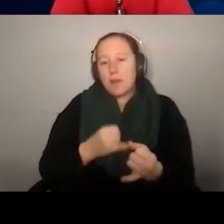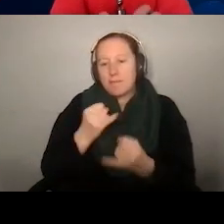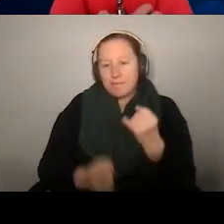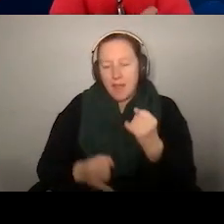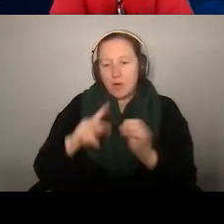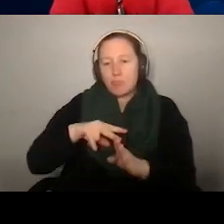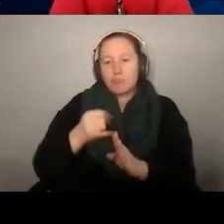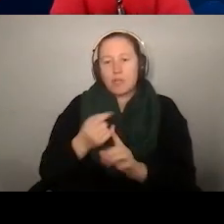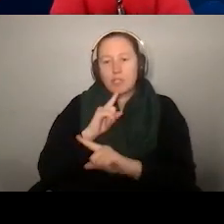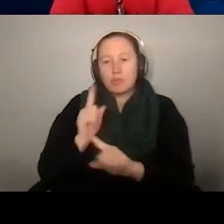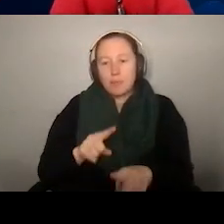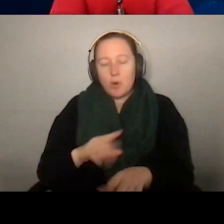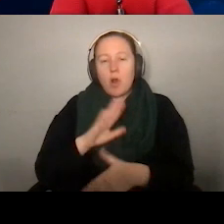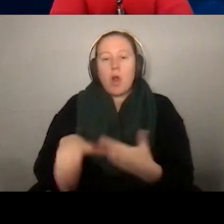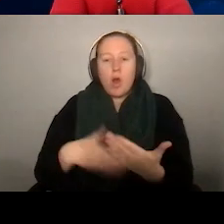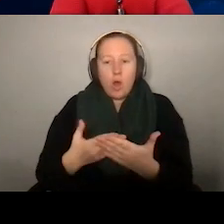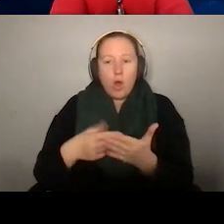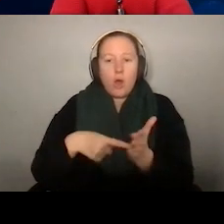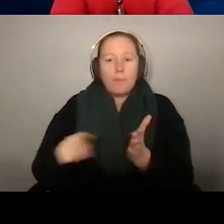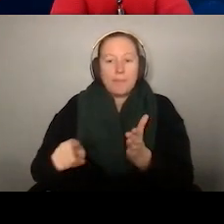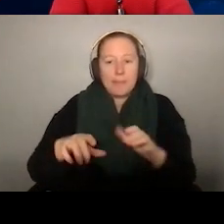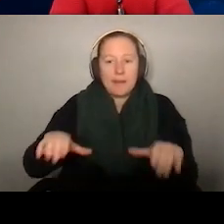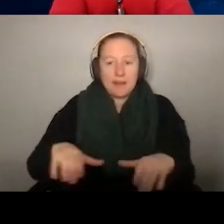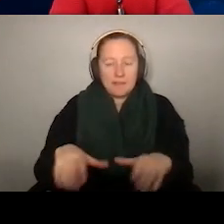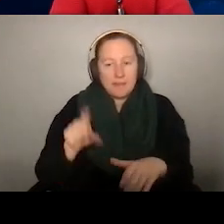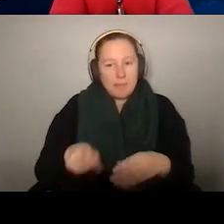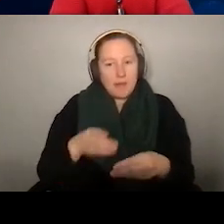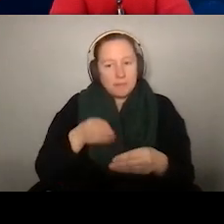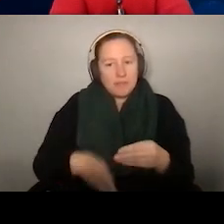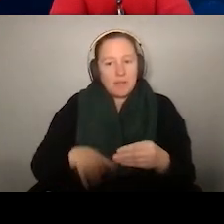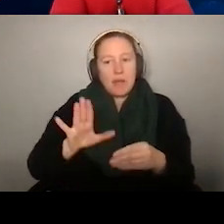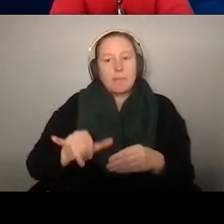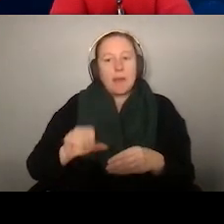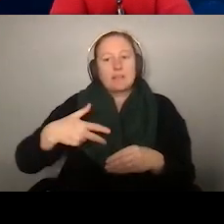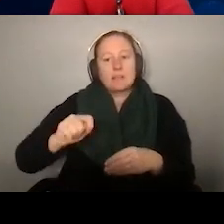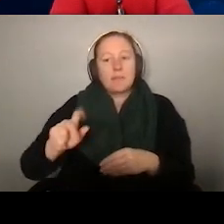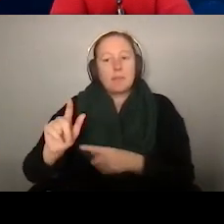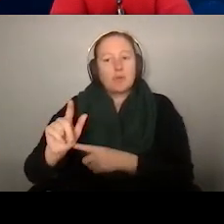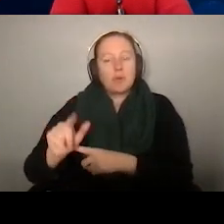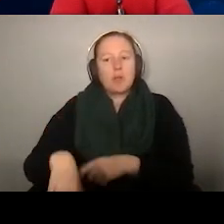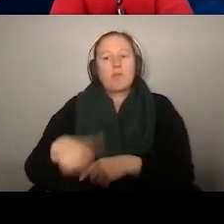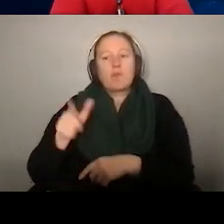All payment activity must be completed by September 23th of 2024